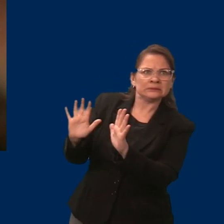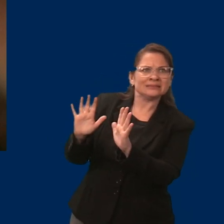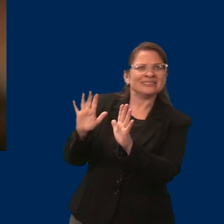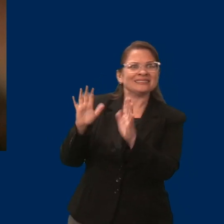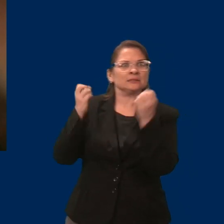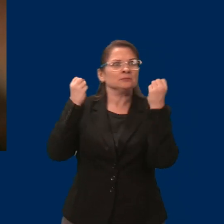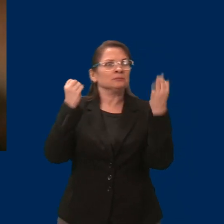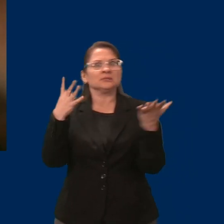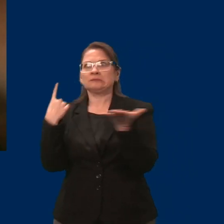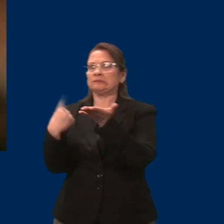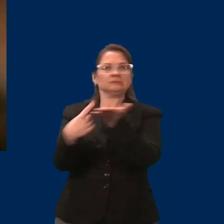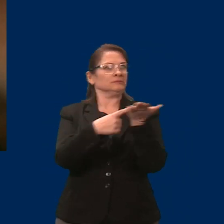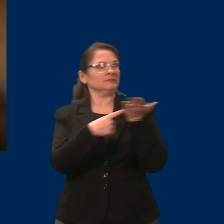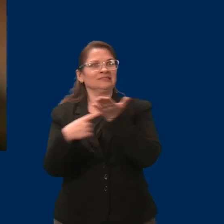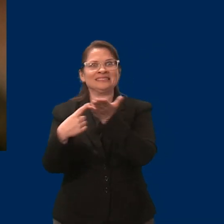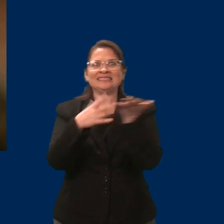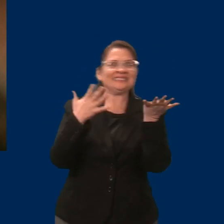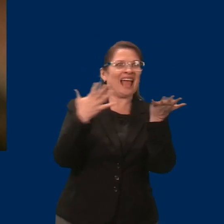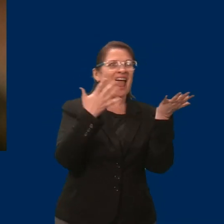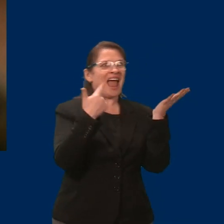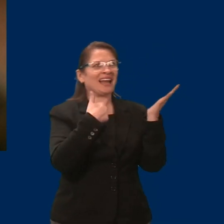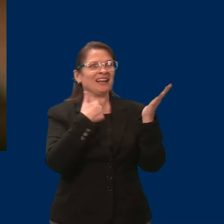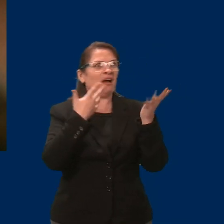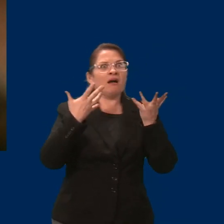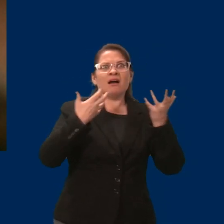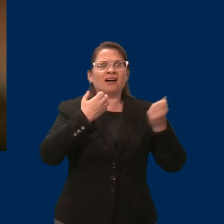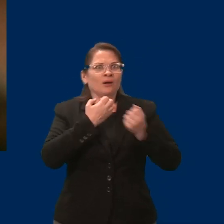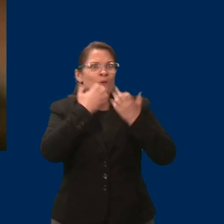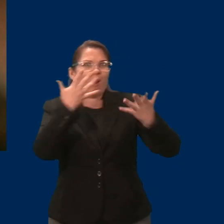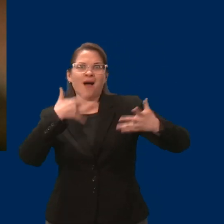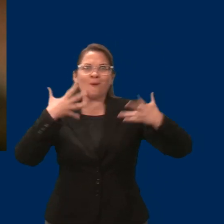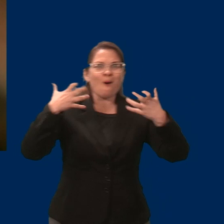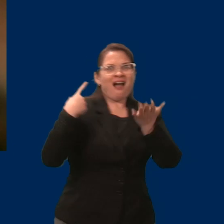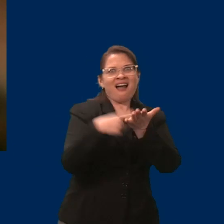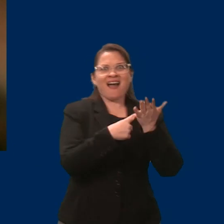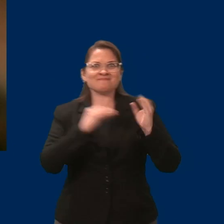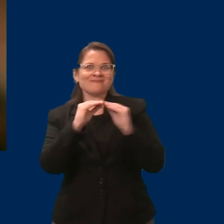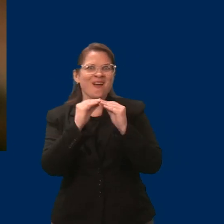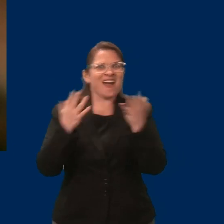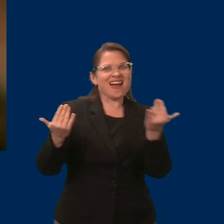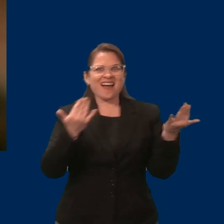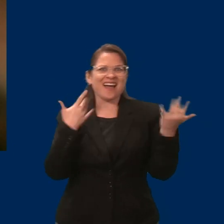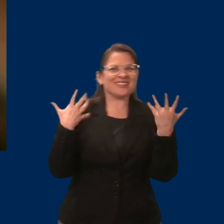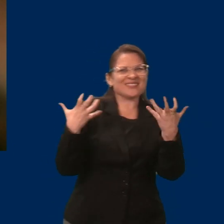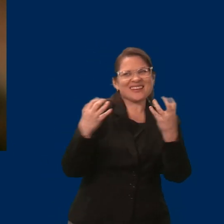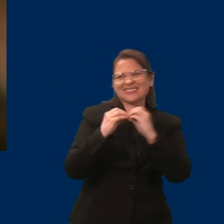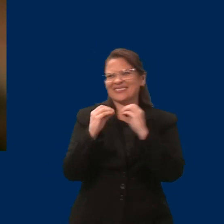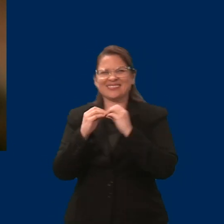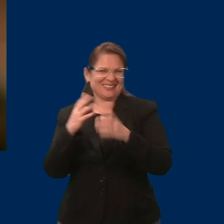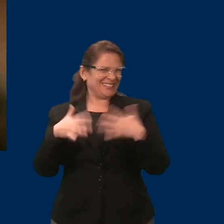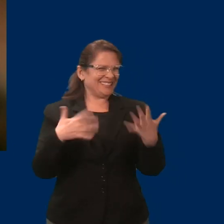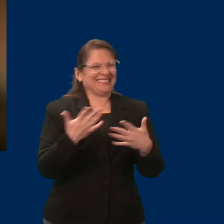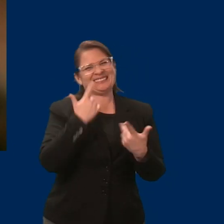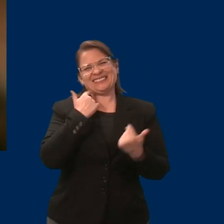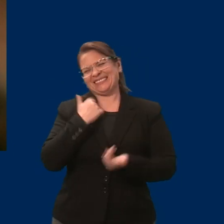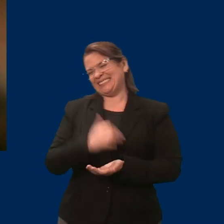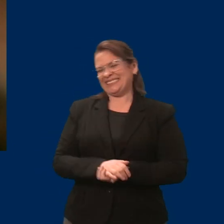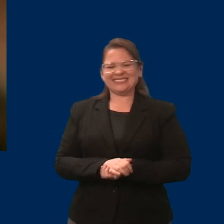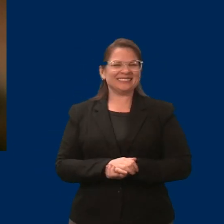(Erica) I was just getting warm. (Quinn) I know. We're just getting warmed up, the four of us. But there are so many amazing things to talk about today,